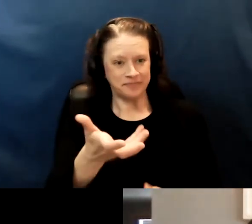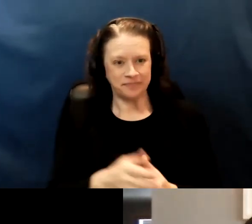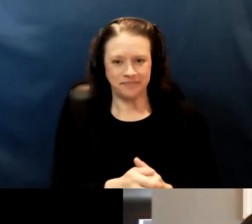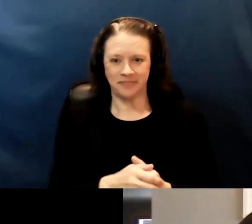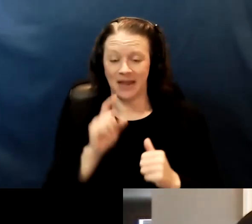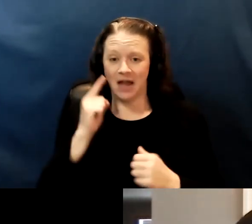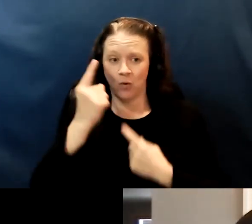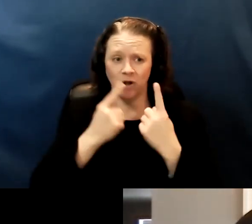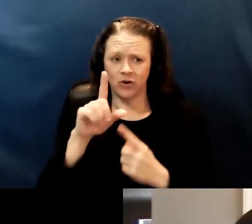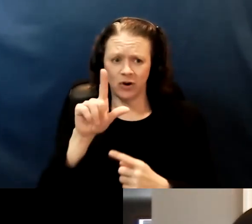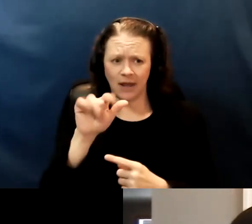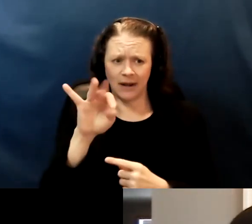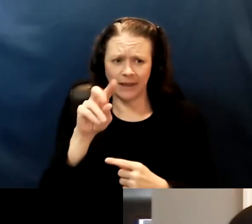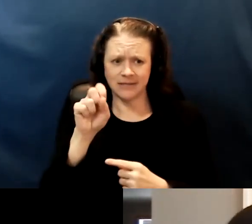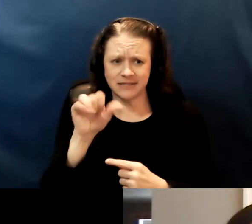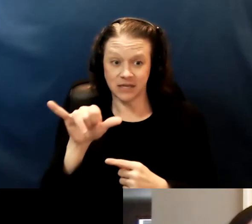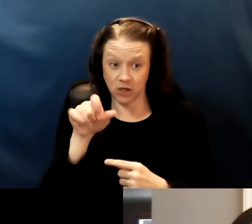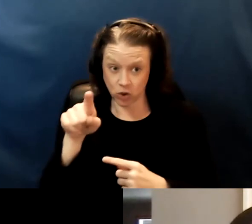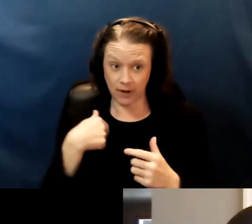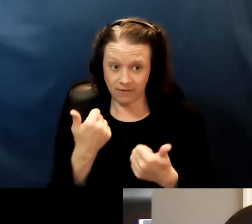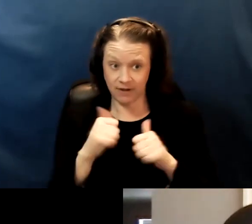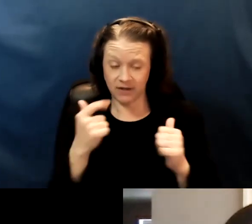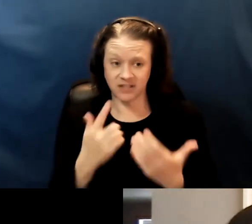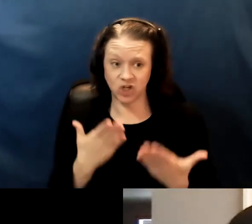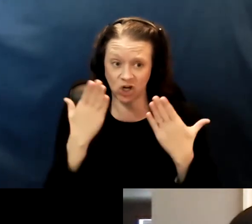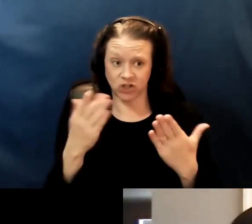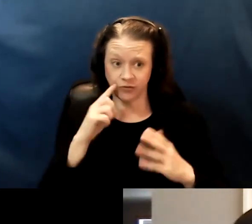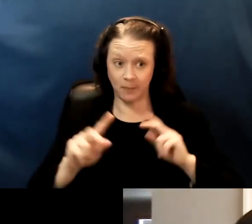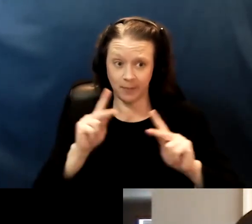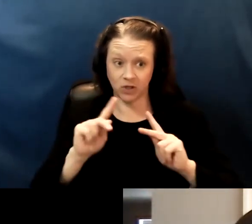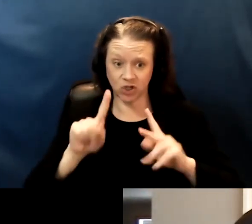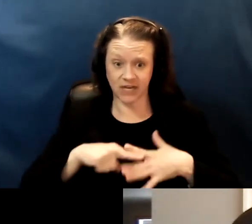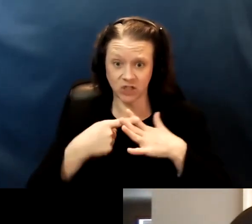have any suggestions for people just getting started with being